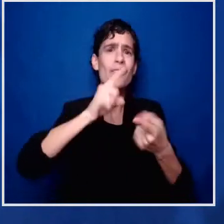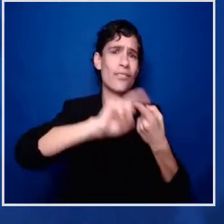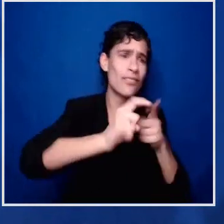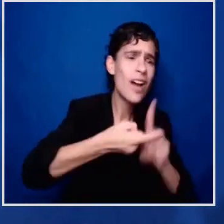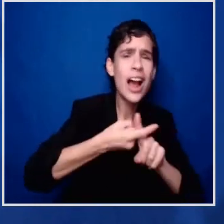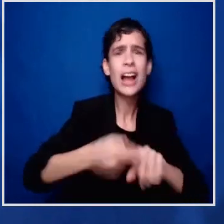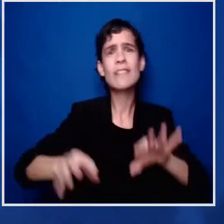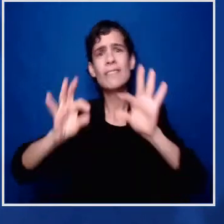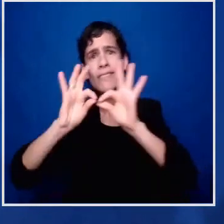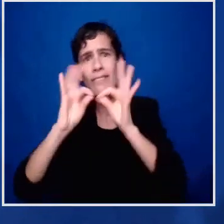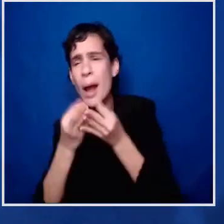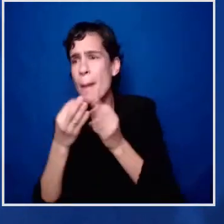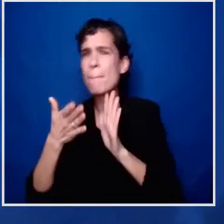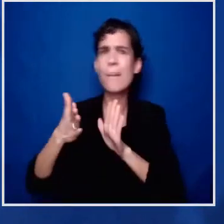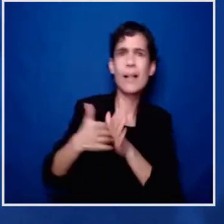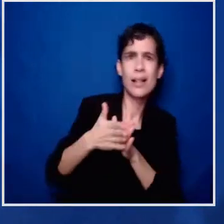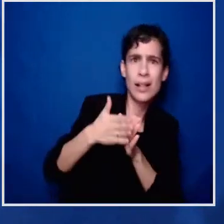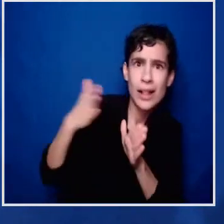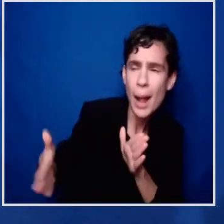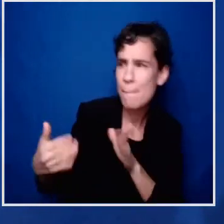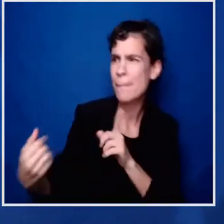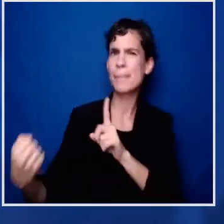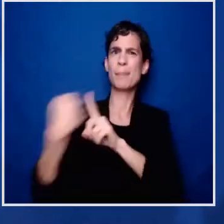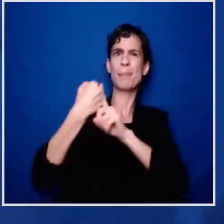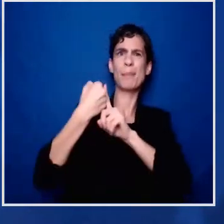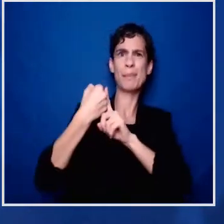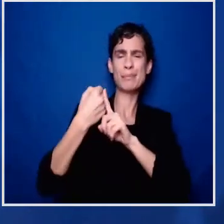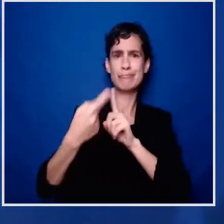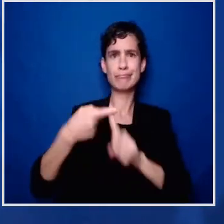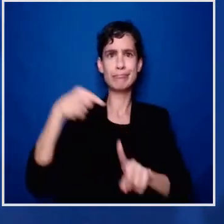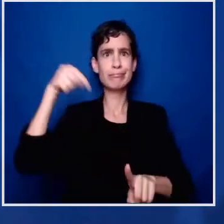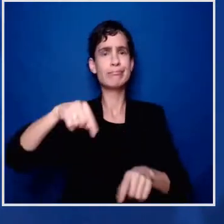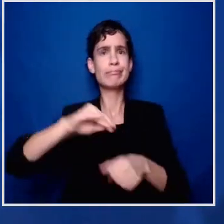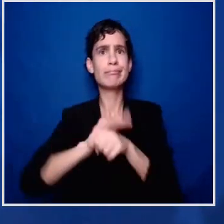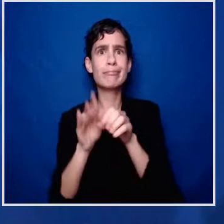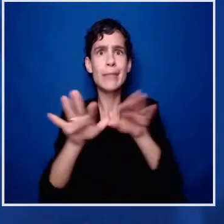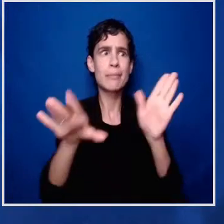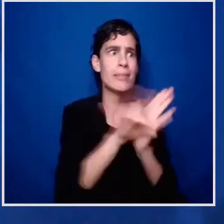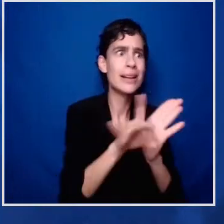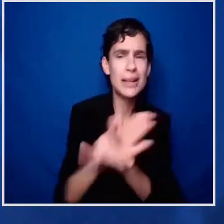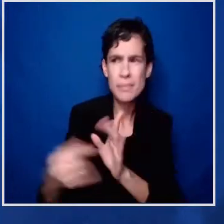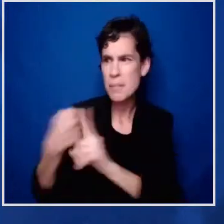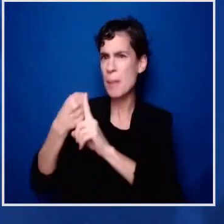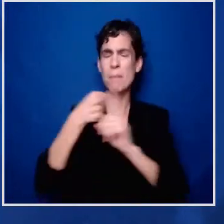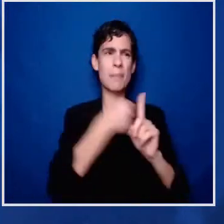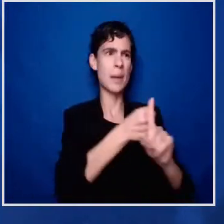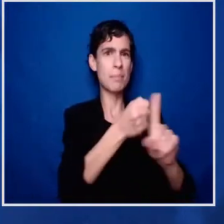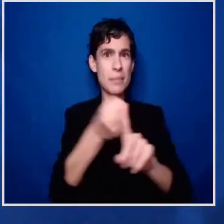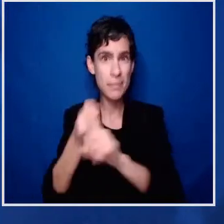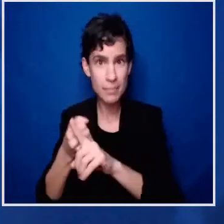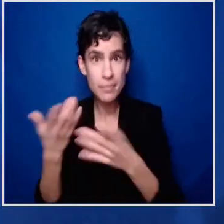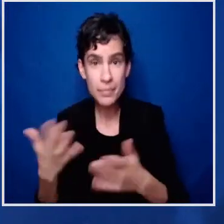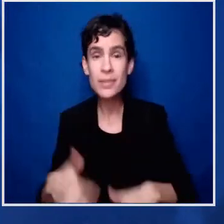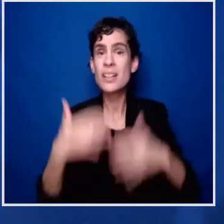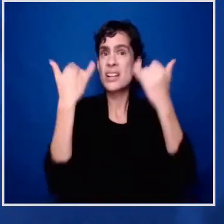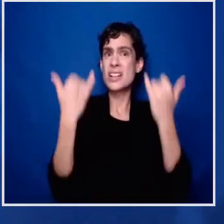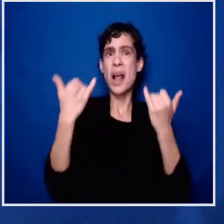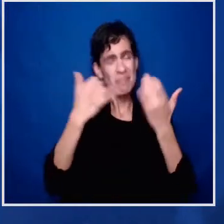FRIENDS, AND NEIGHBORS WHO HAVE BEEN IMPACTED BY THIS PANDEMIC, COVID 19.